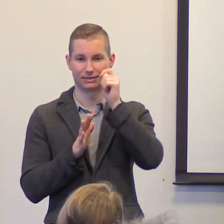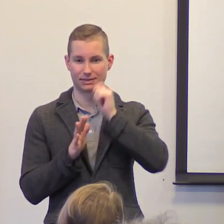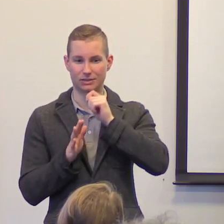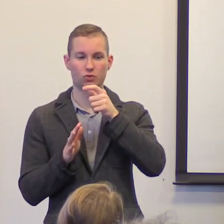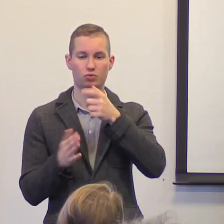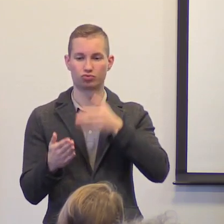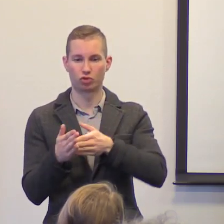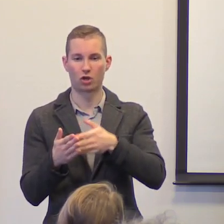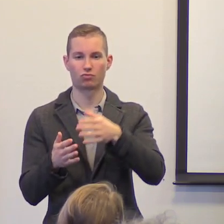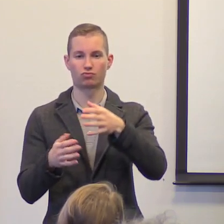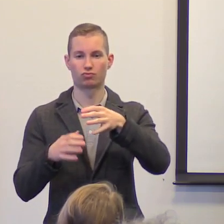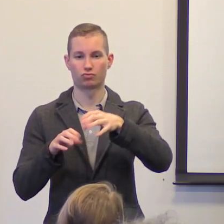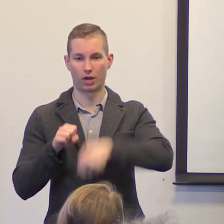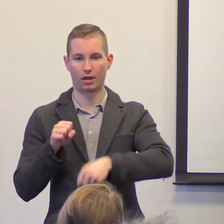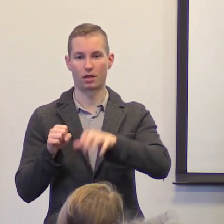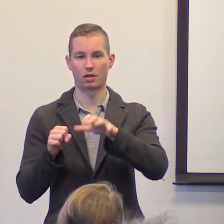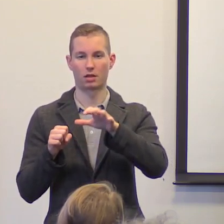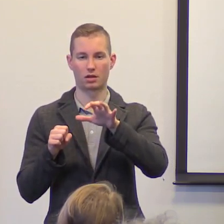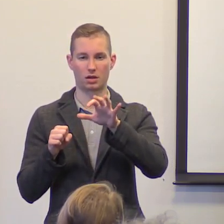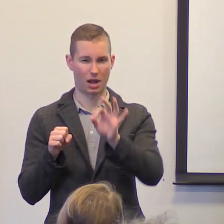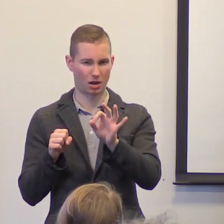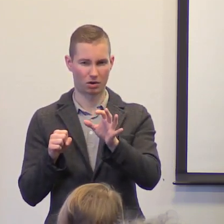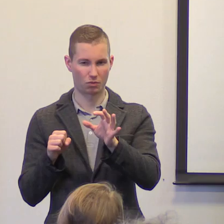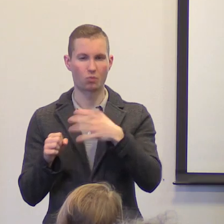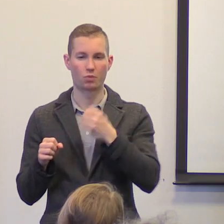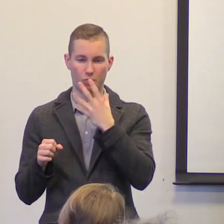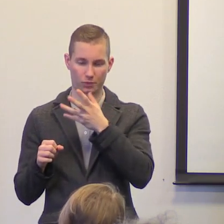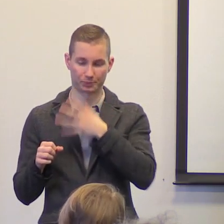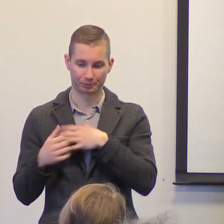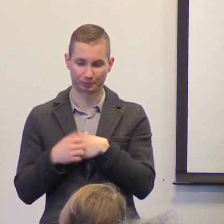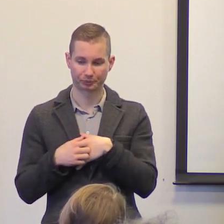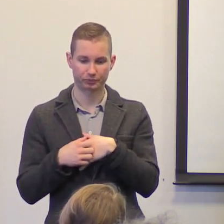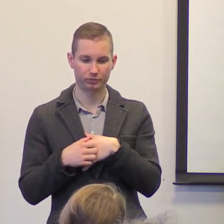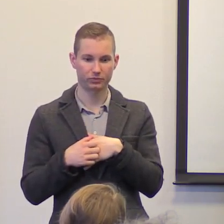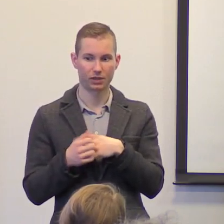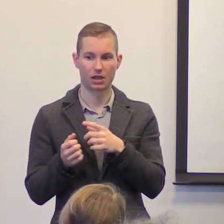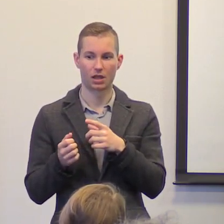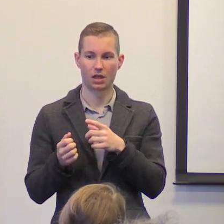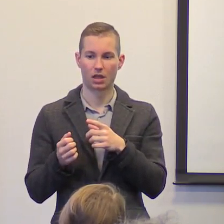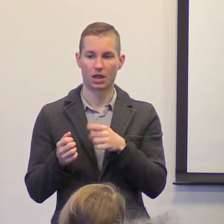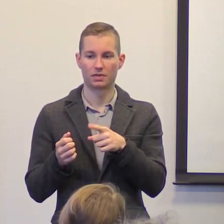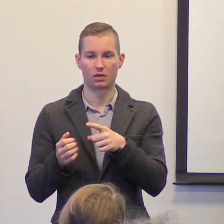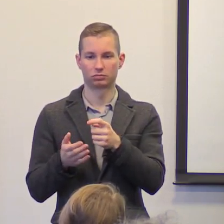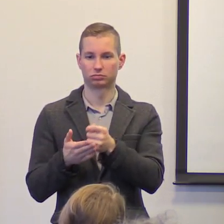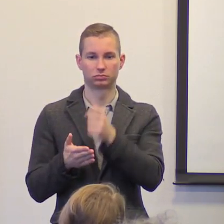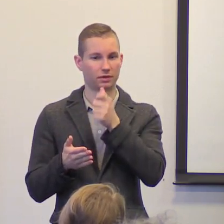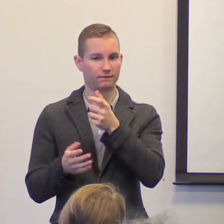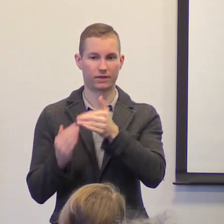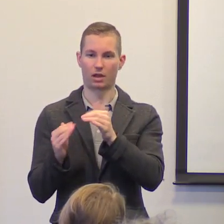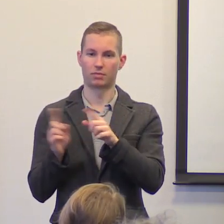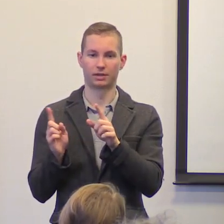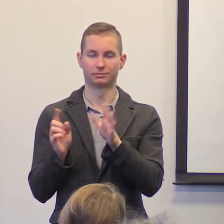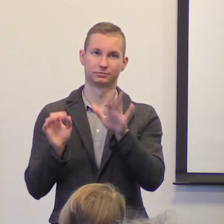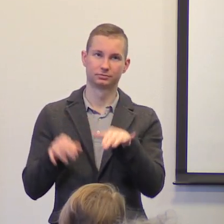in an instance that the historians tell us almost certainly did not occur. They were treated very unfairly, but enough about that.